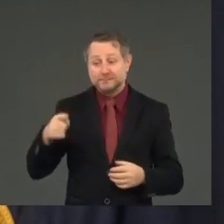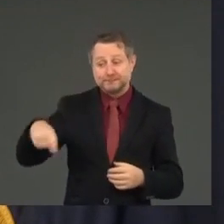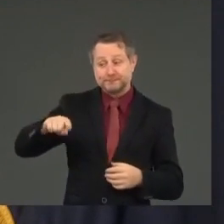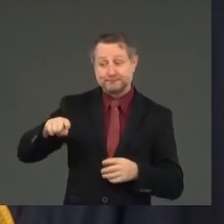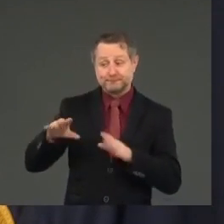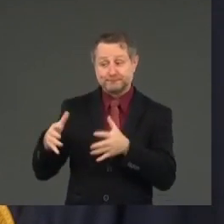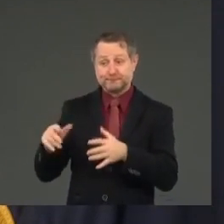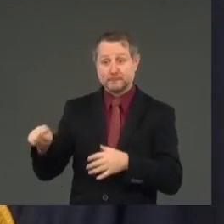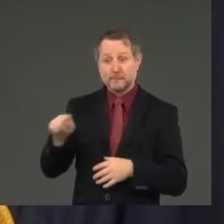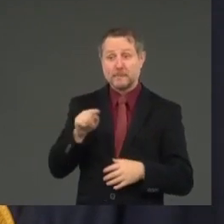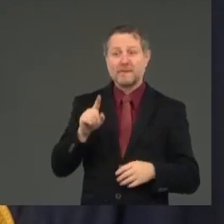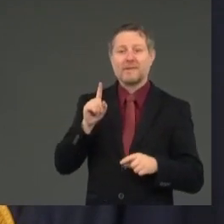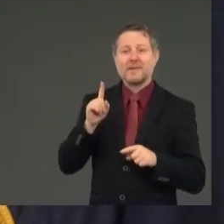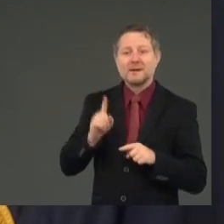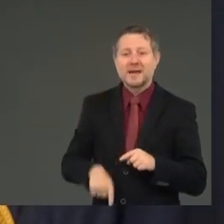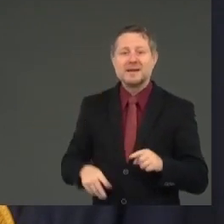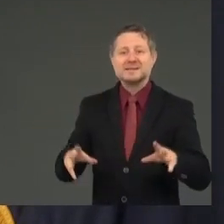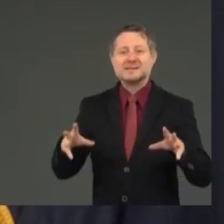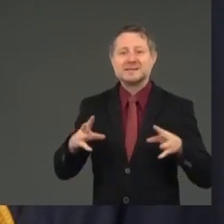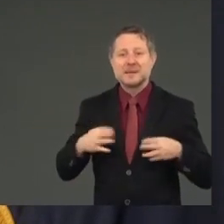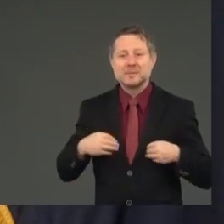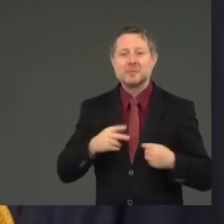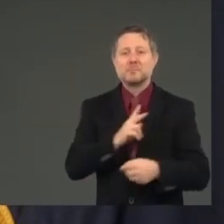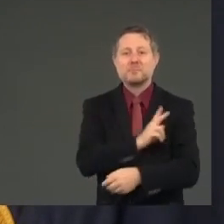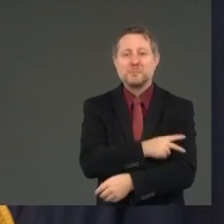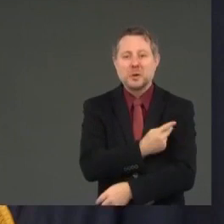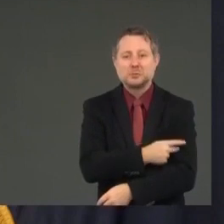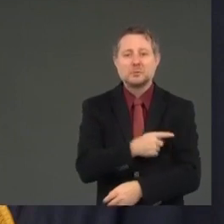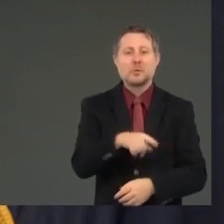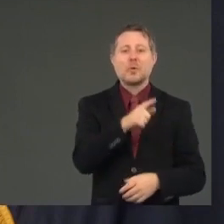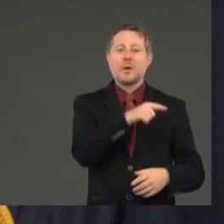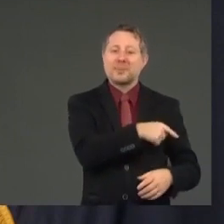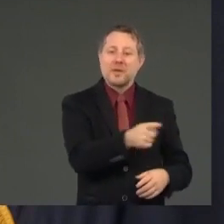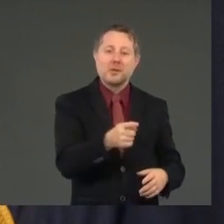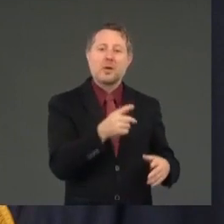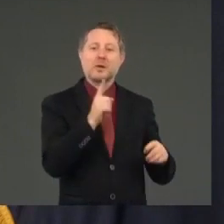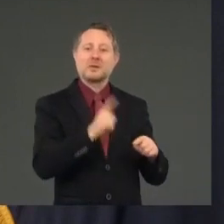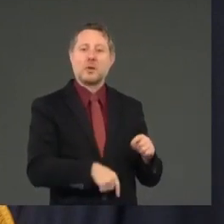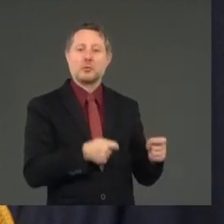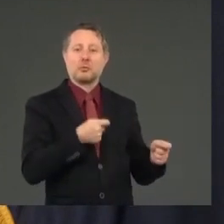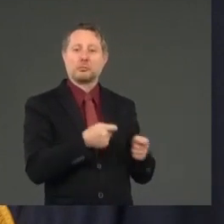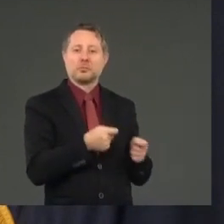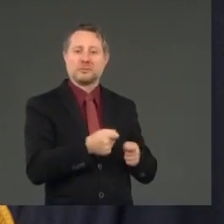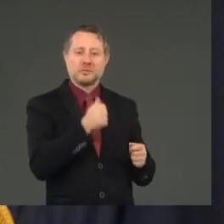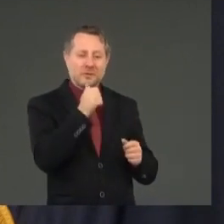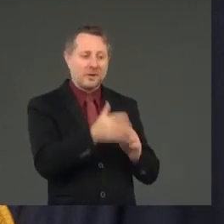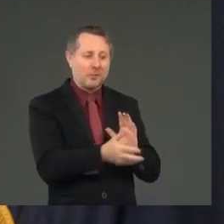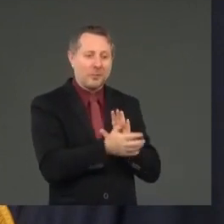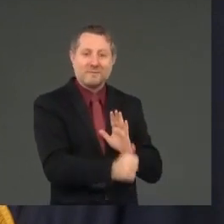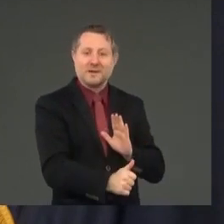SECOND FACT.